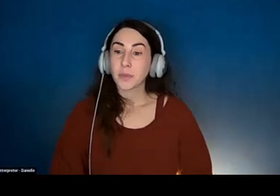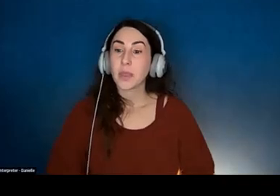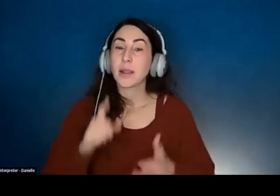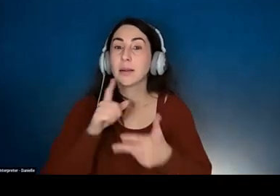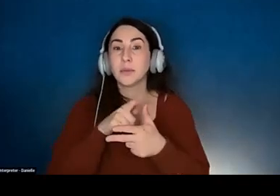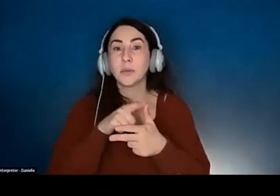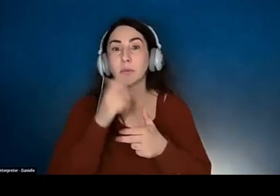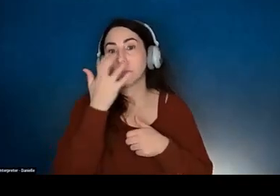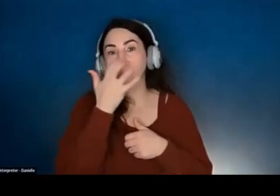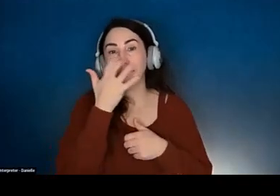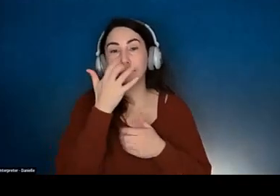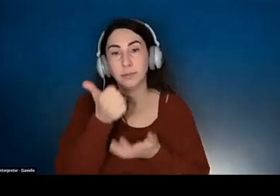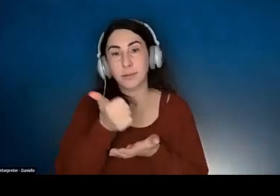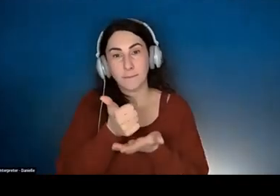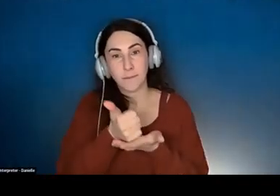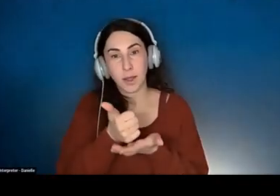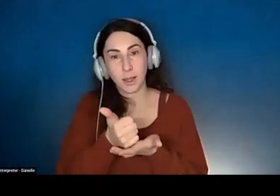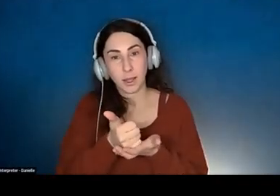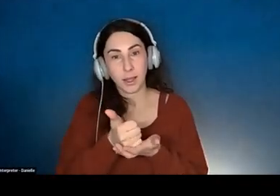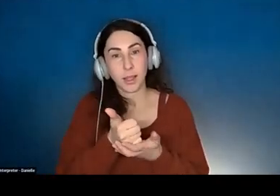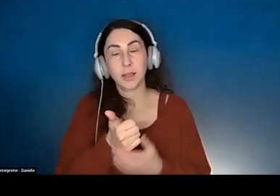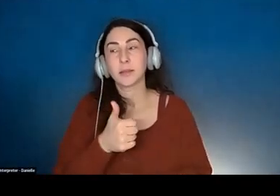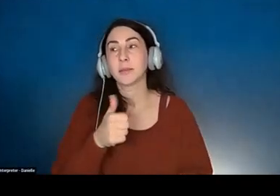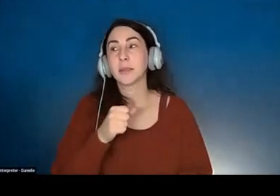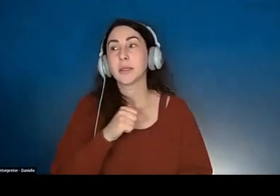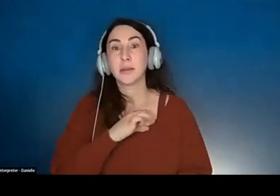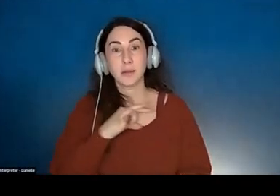staff and, of course, our residents, our participants,